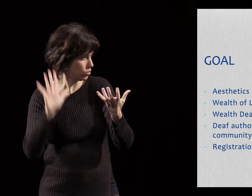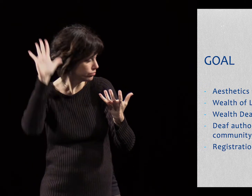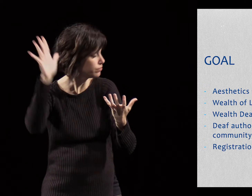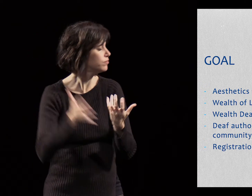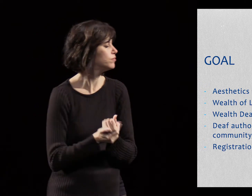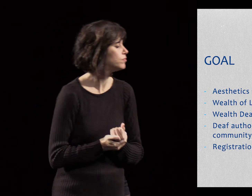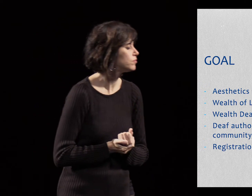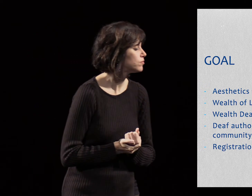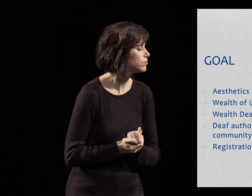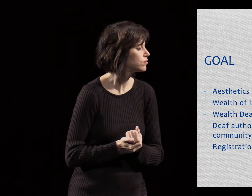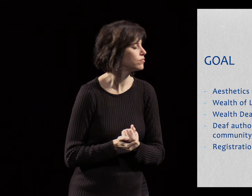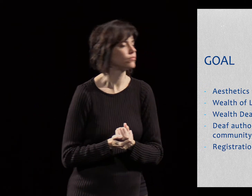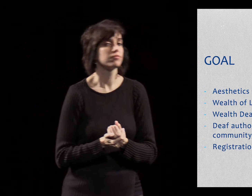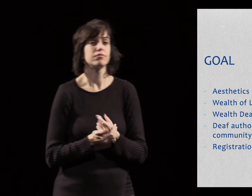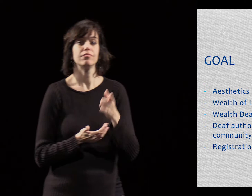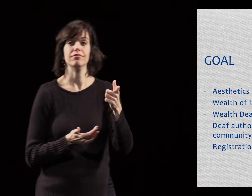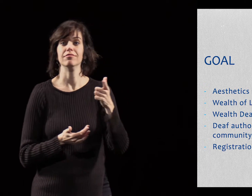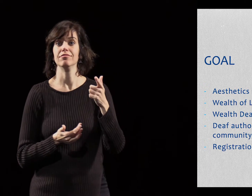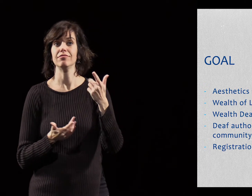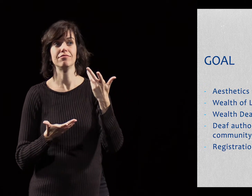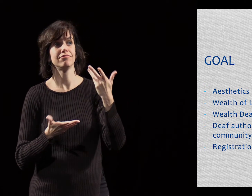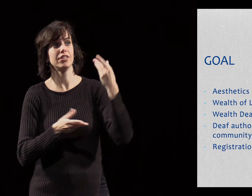The wealth of LIBRAS productions.